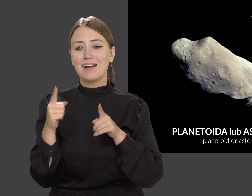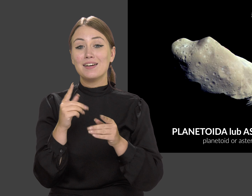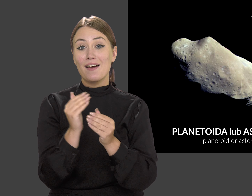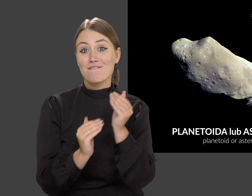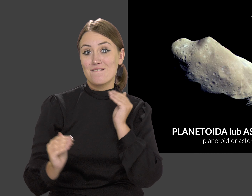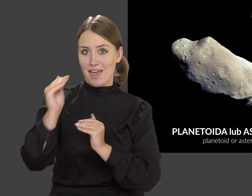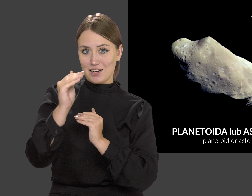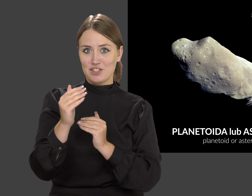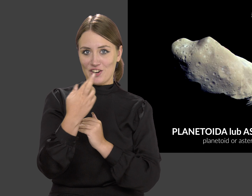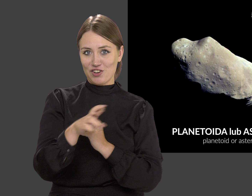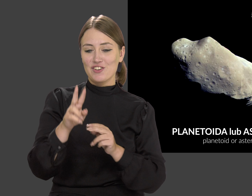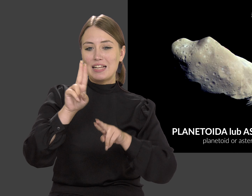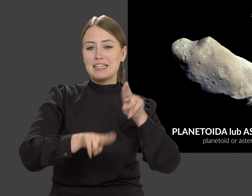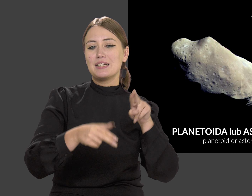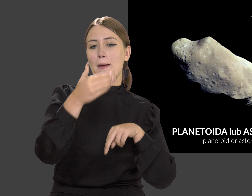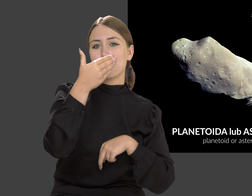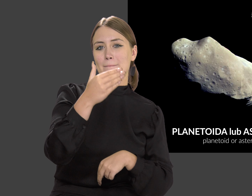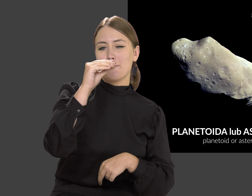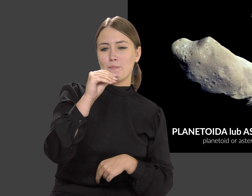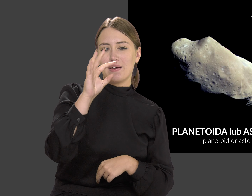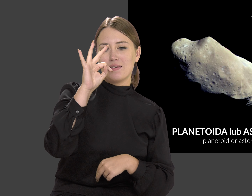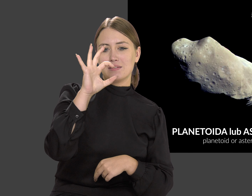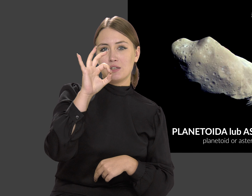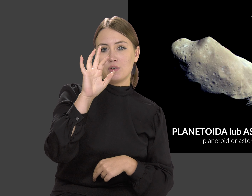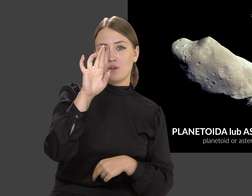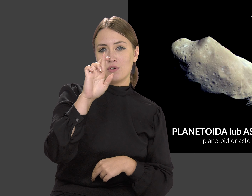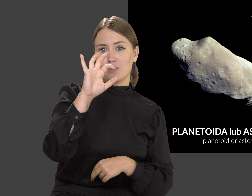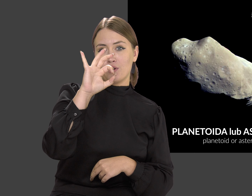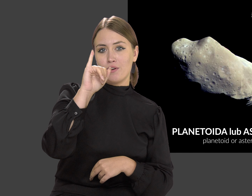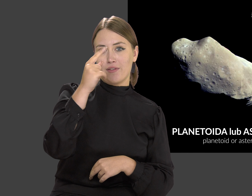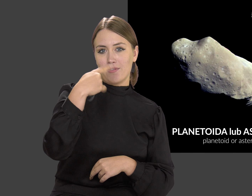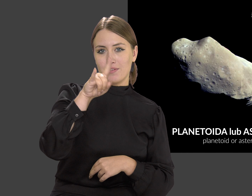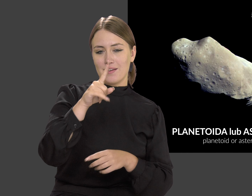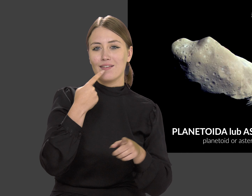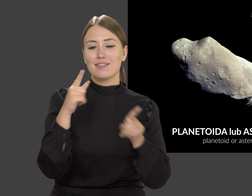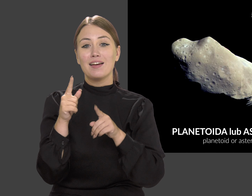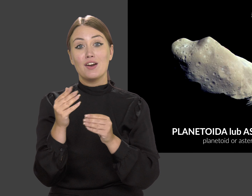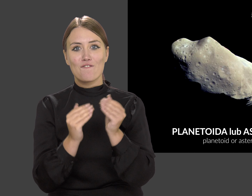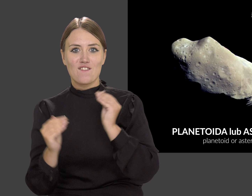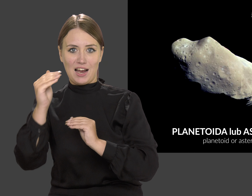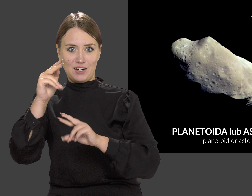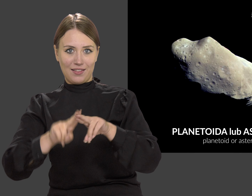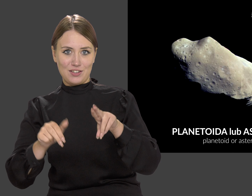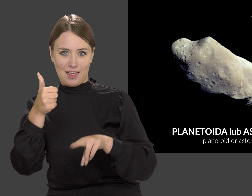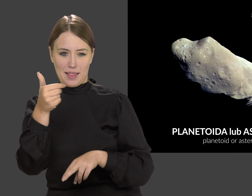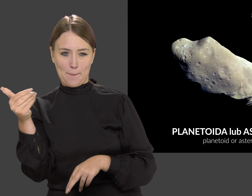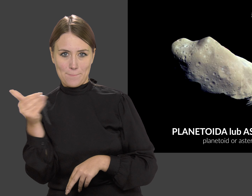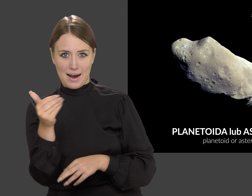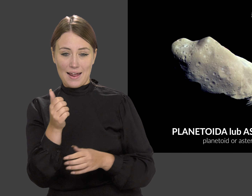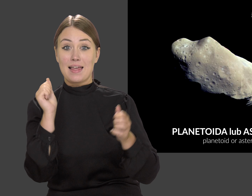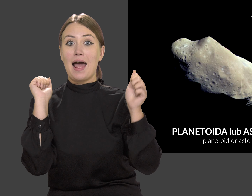and refer to objects larger than meteoroids, meaning larger than 1 meter,